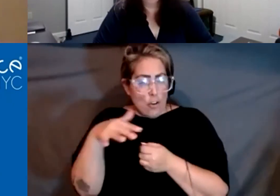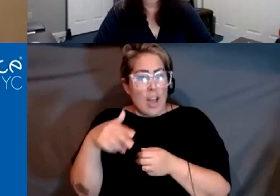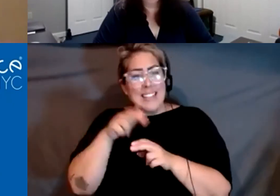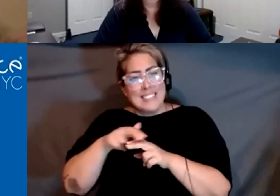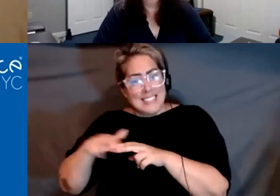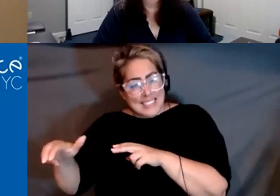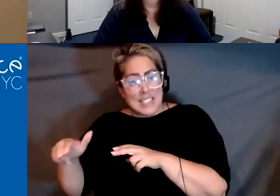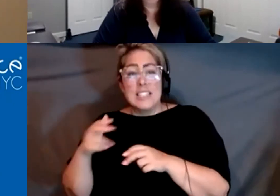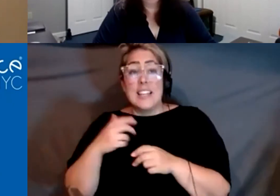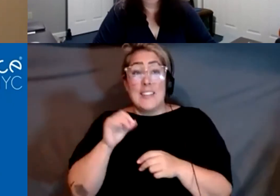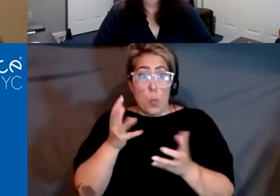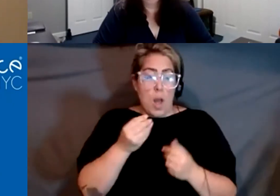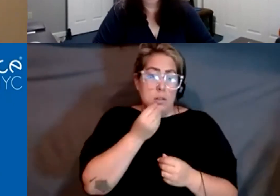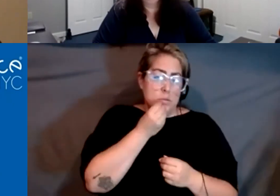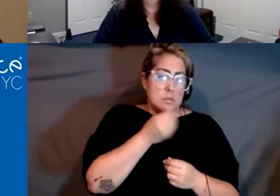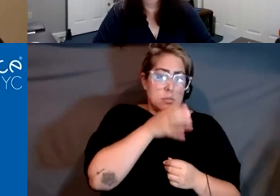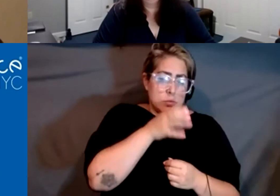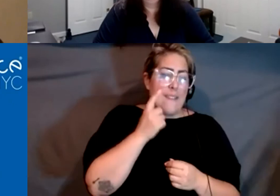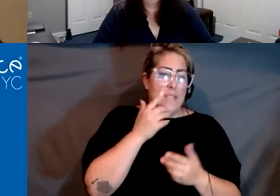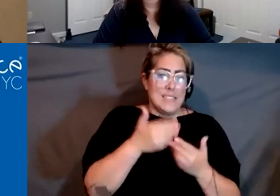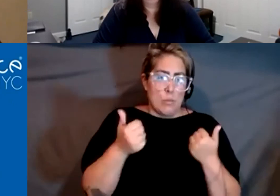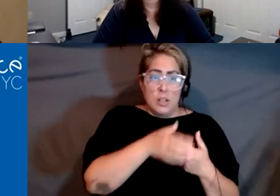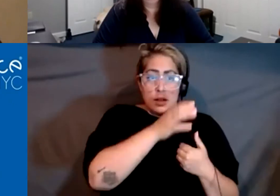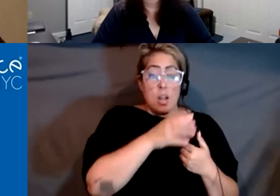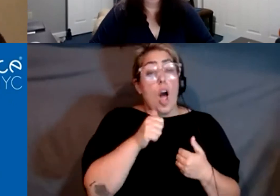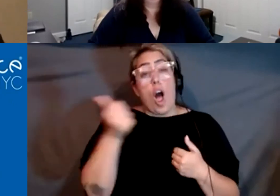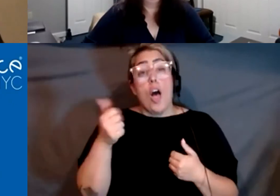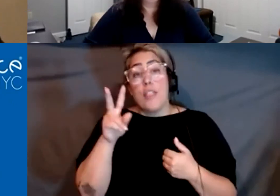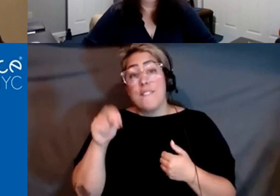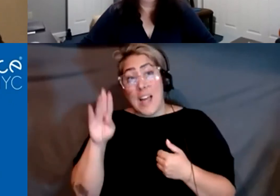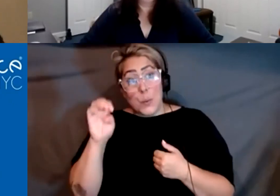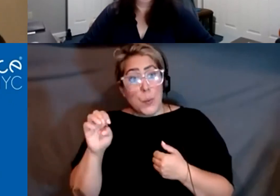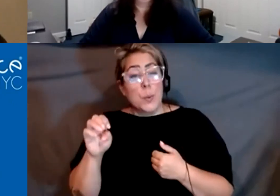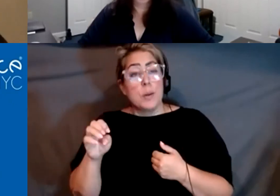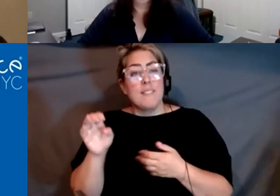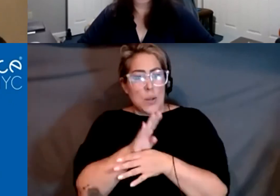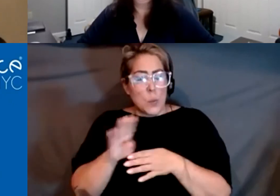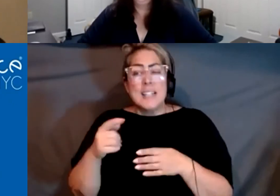the thing like lift mask up. Take a sip. Put mask down. But we don't have a